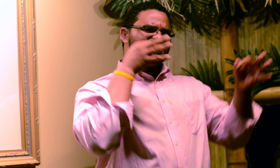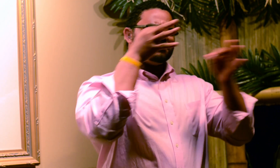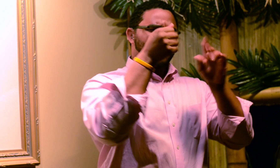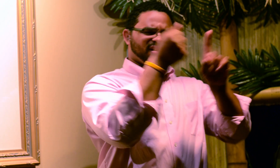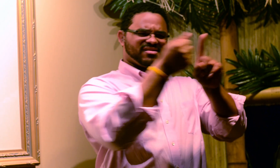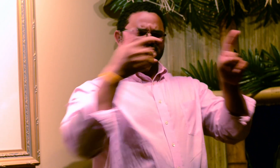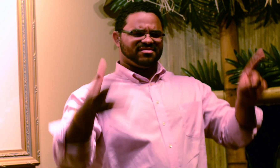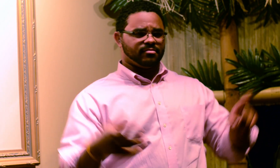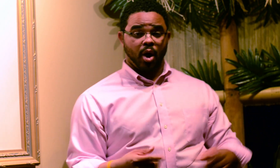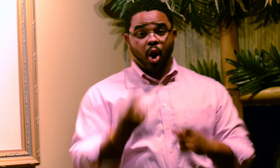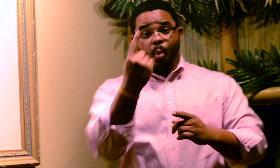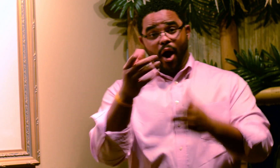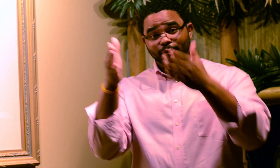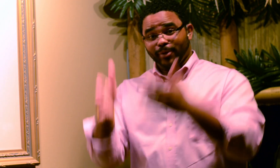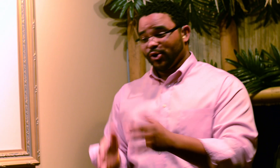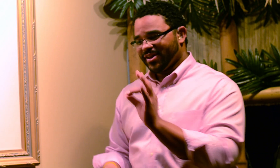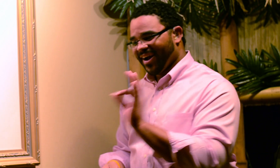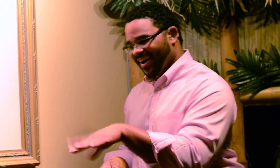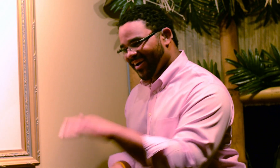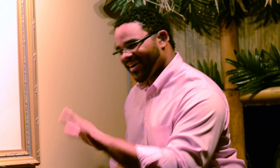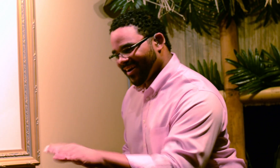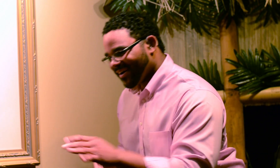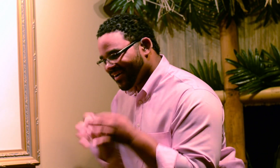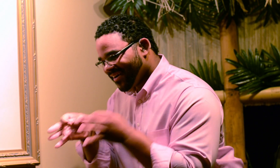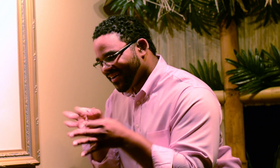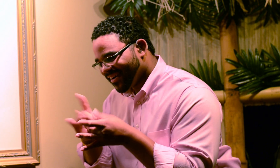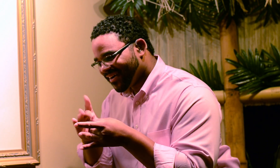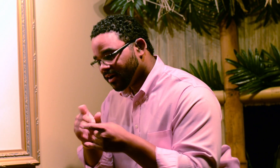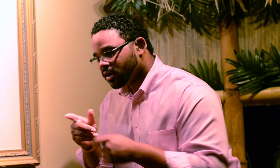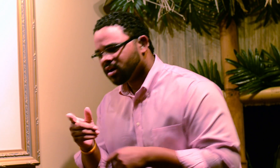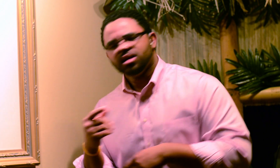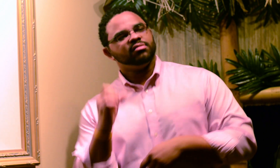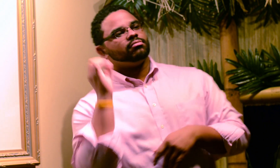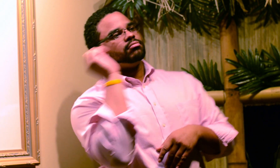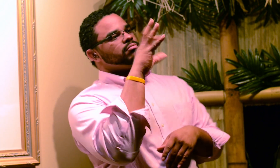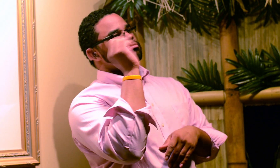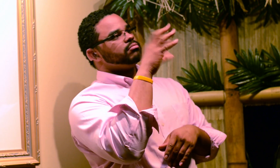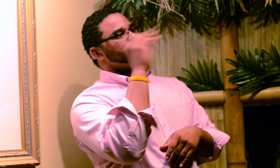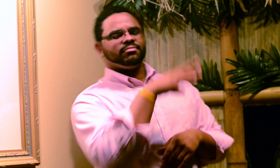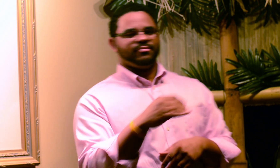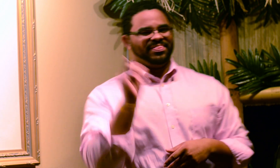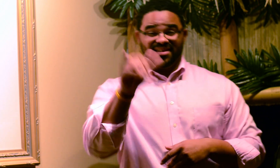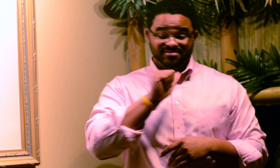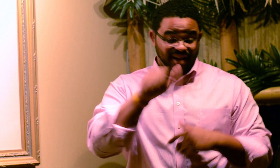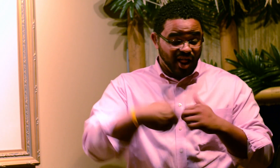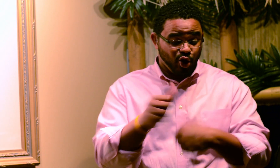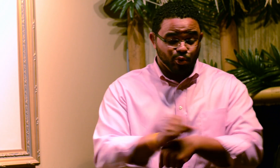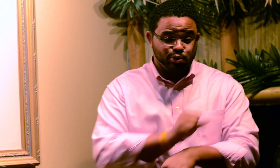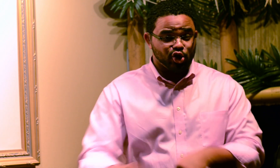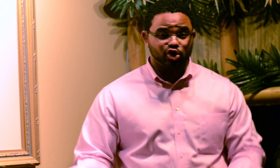We could have gone into depth about the impacts of this decision. They just got input from one person. One person. That's just not how it works!